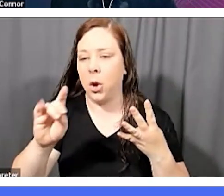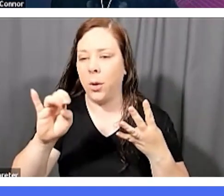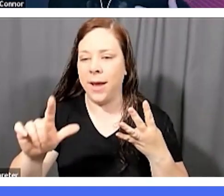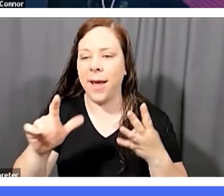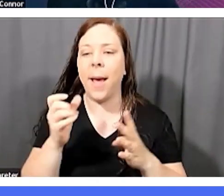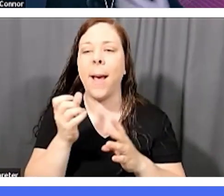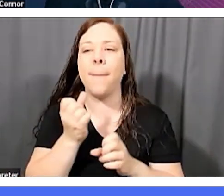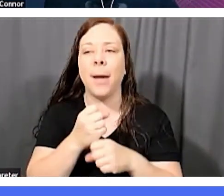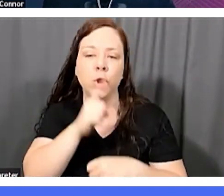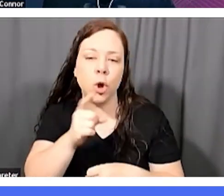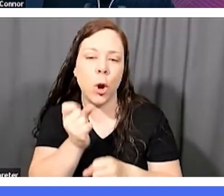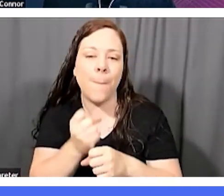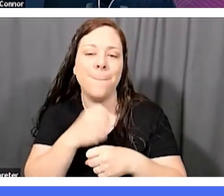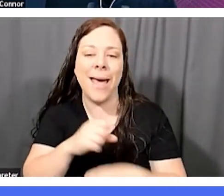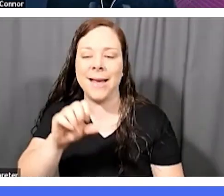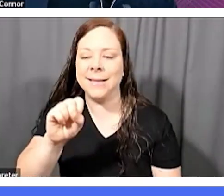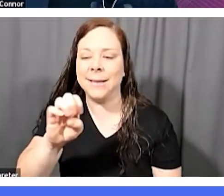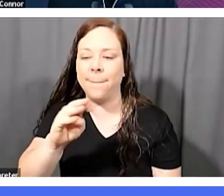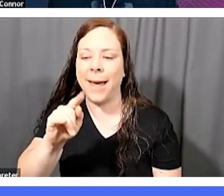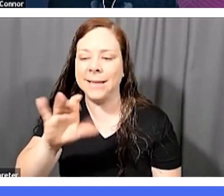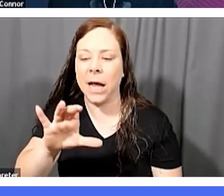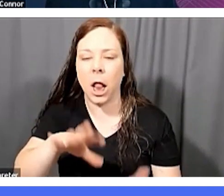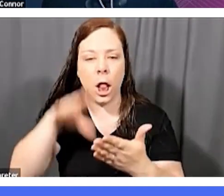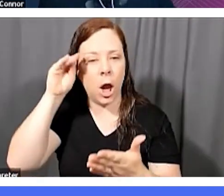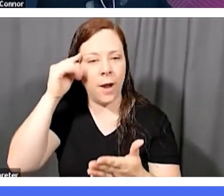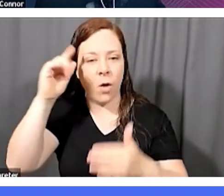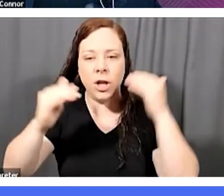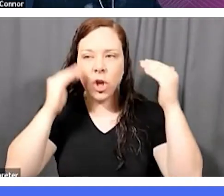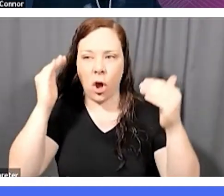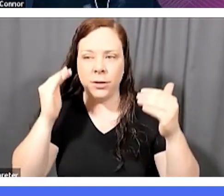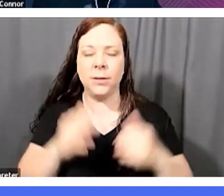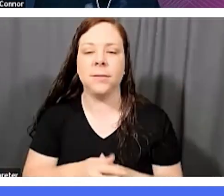for adults, that we make things meaningful as opposed to, well, if I present it in red and blue,